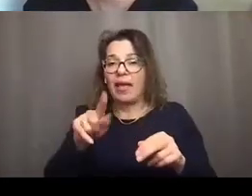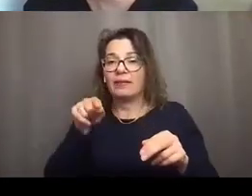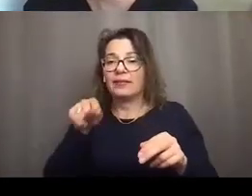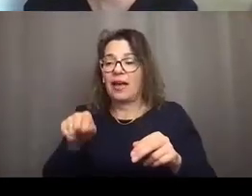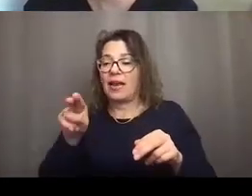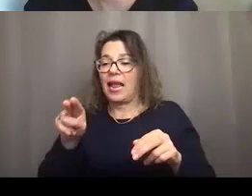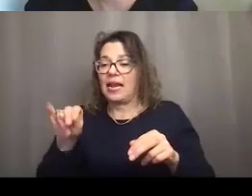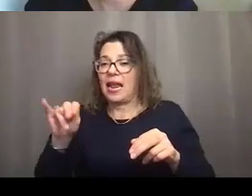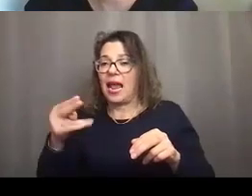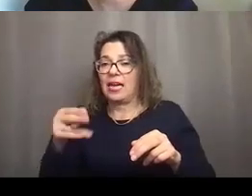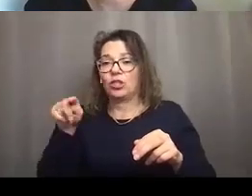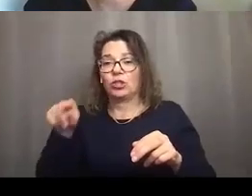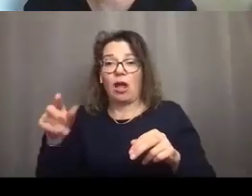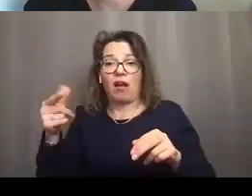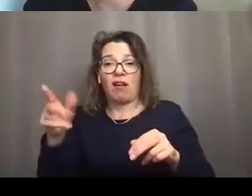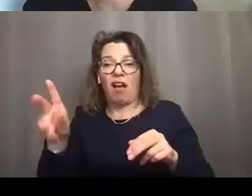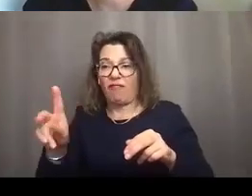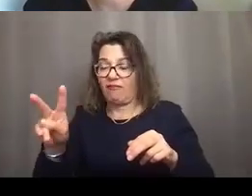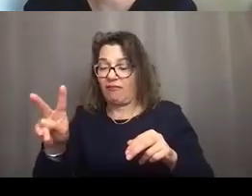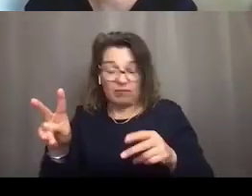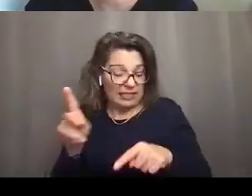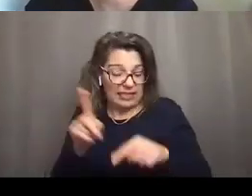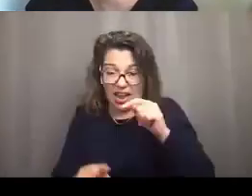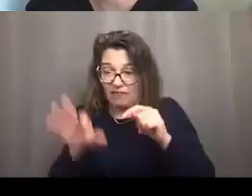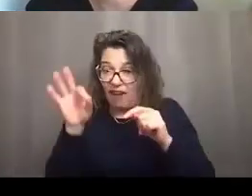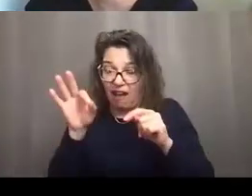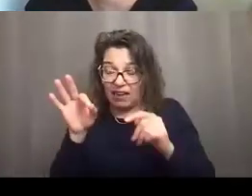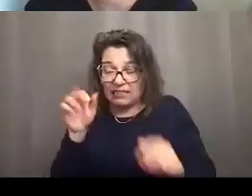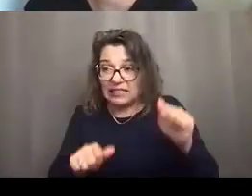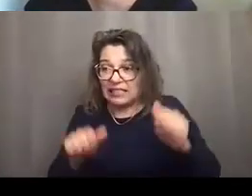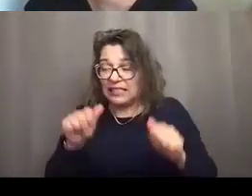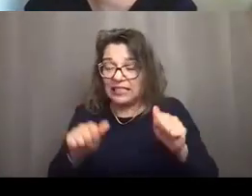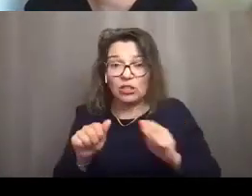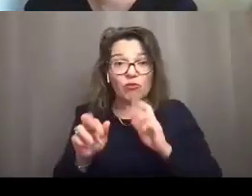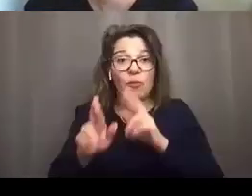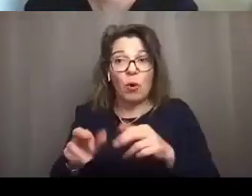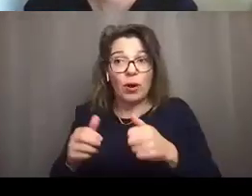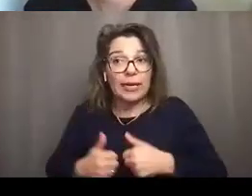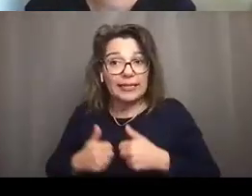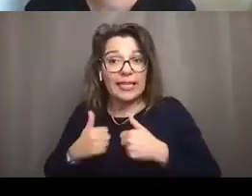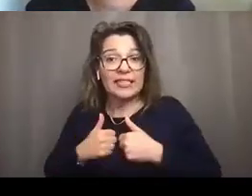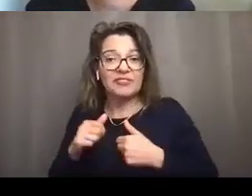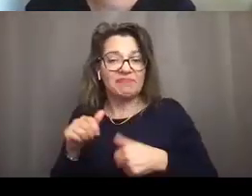If you are having trouble finding anything or just aren't sure whether a particular report exists, send us an e-mail.